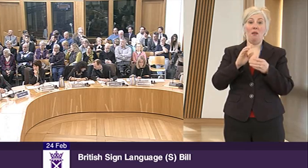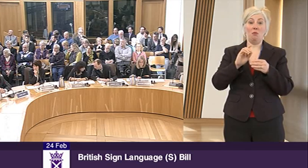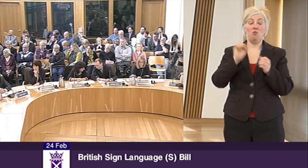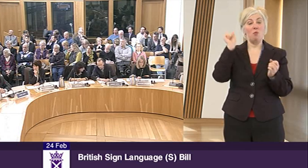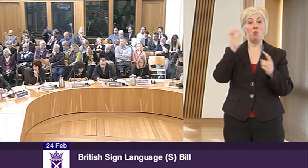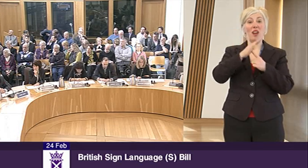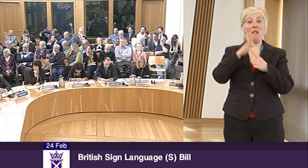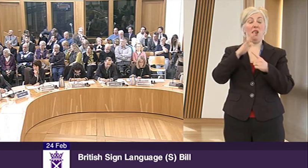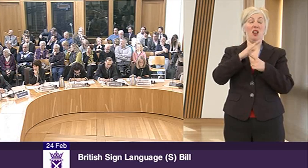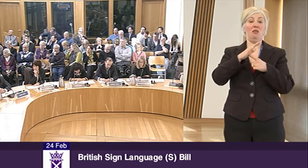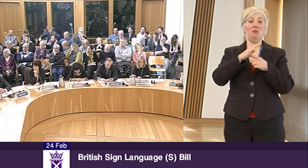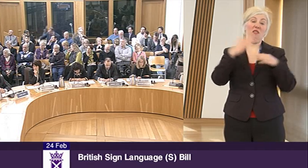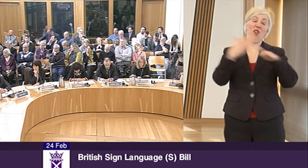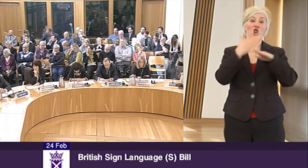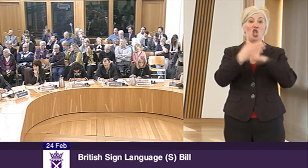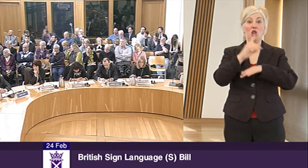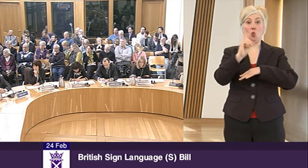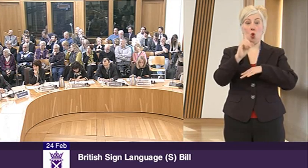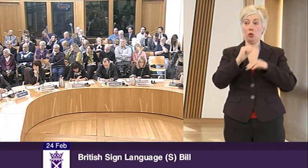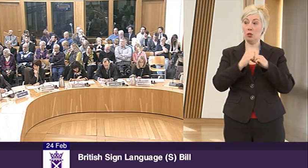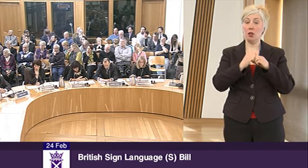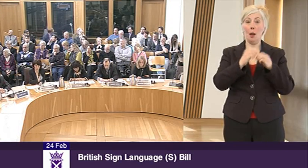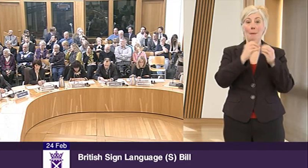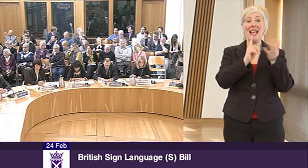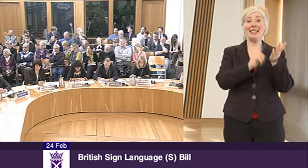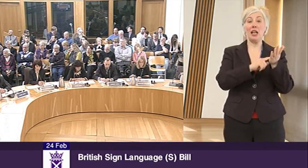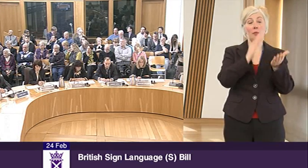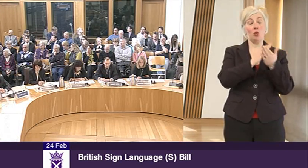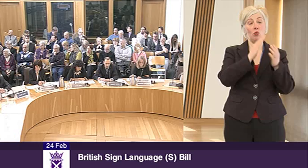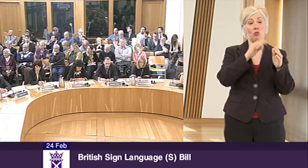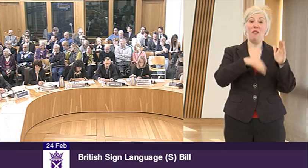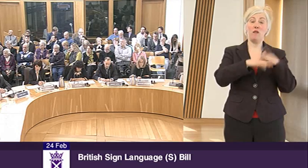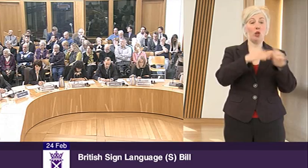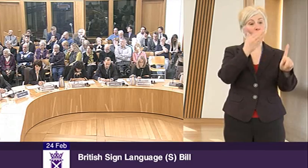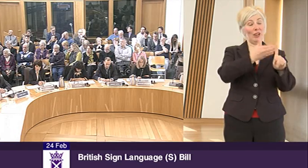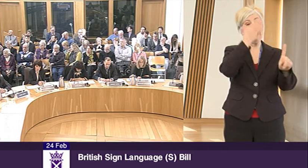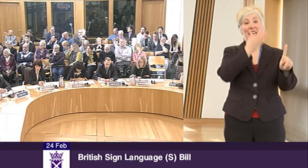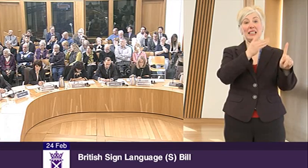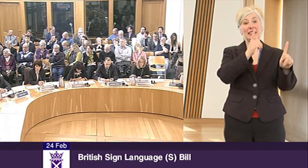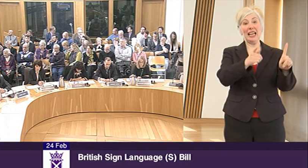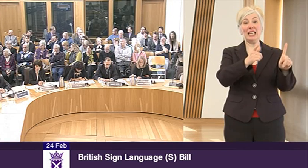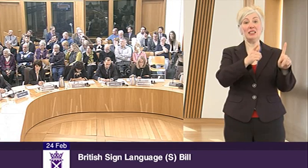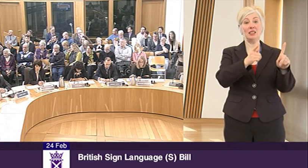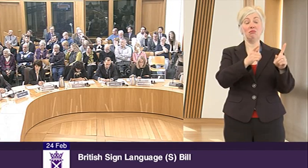would be to give BSL the appropriate recognition and provision that it requires across bodies